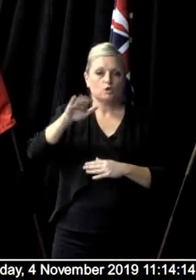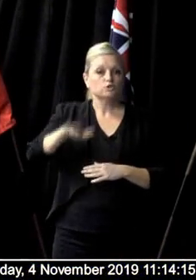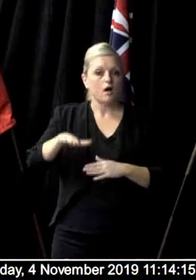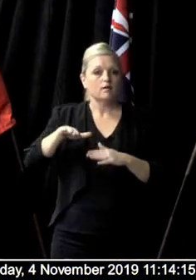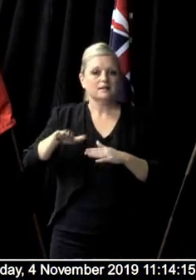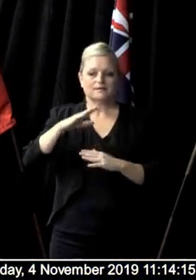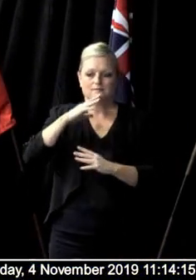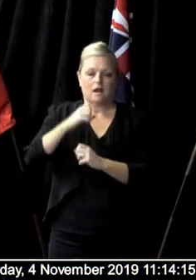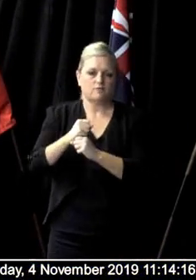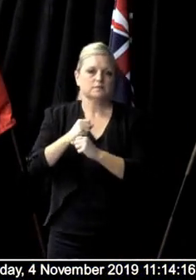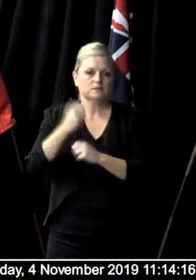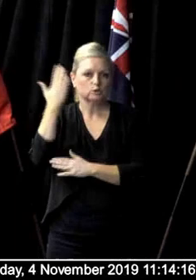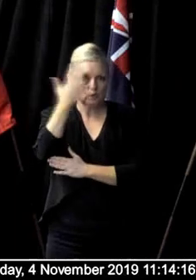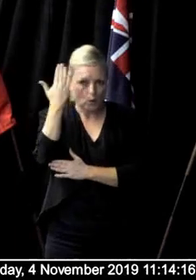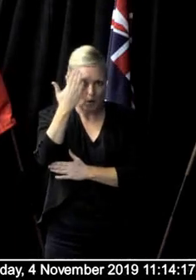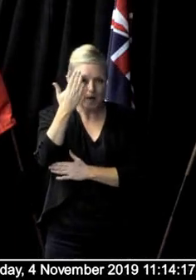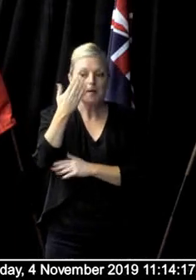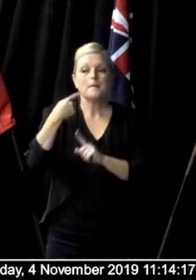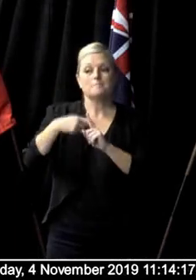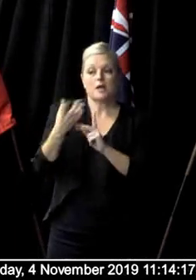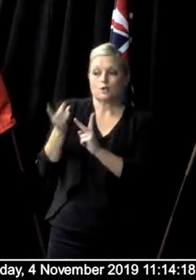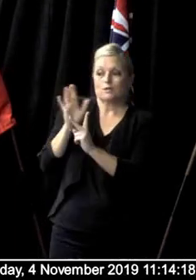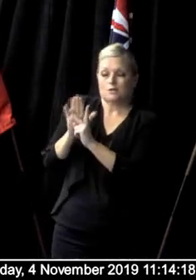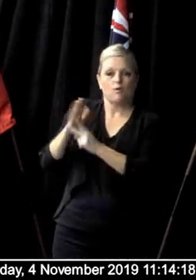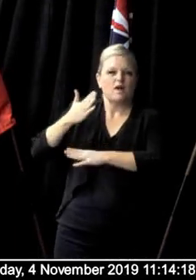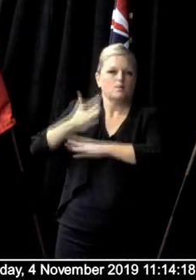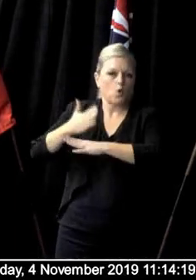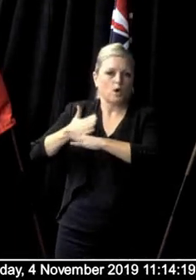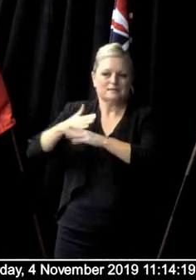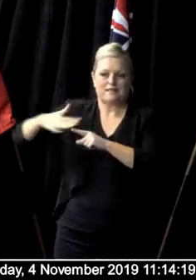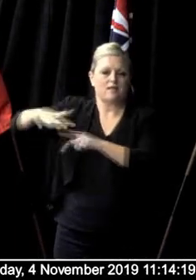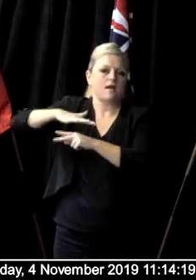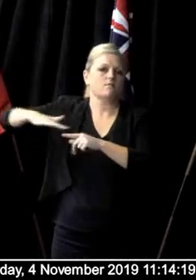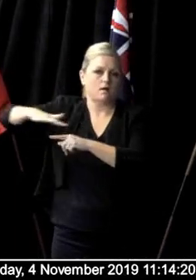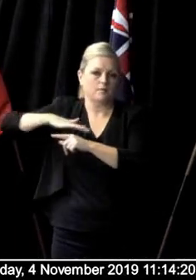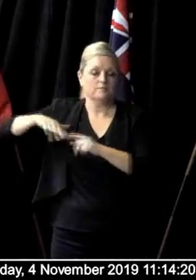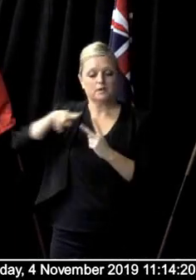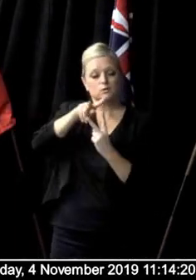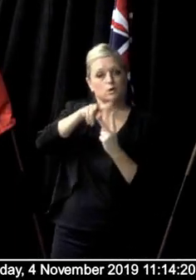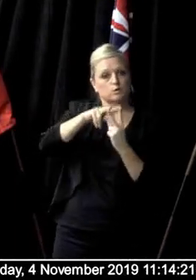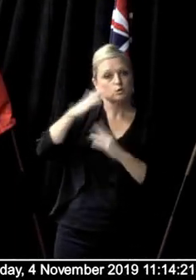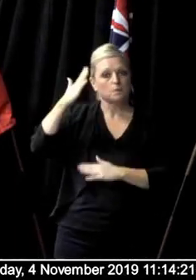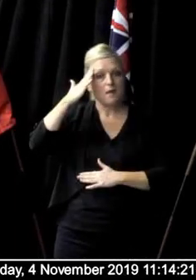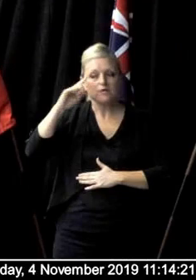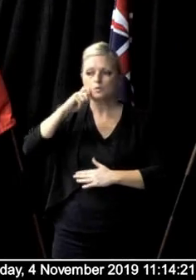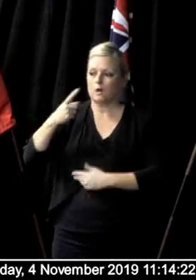and as a person who has herself worked within that system. These parents will inform the Commission about the experiences that their children